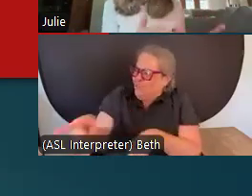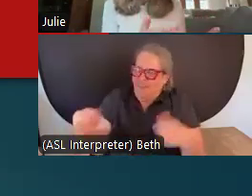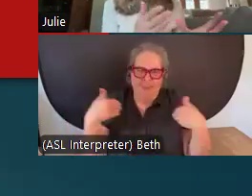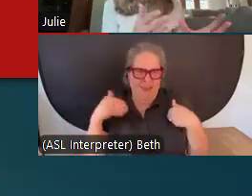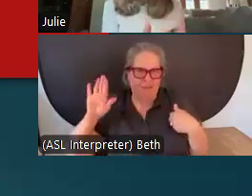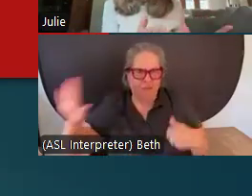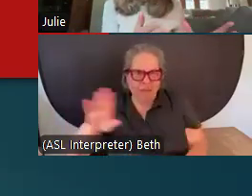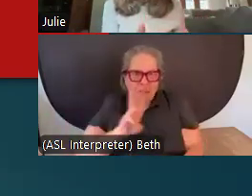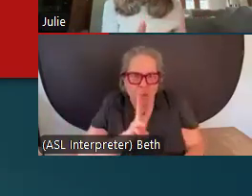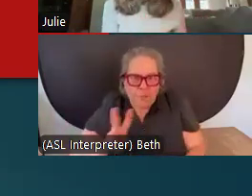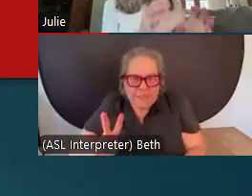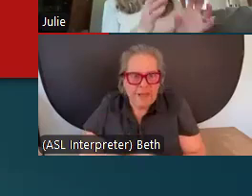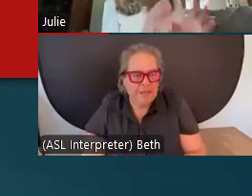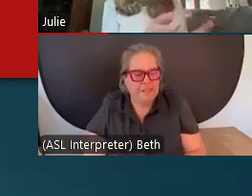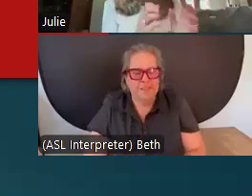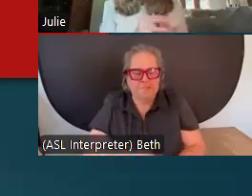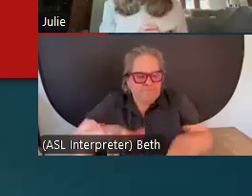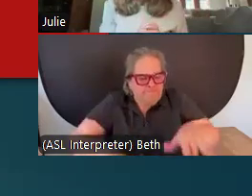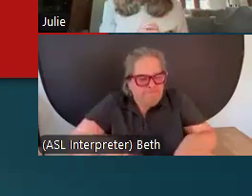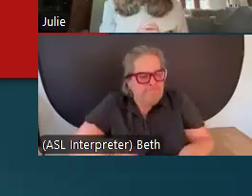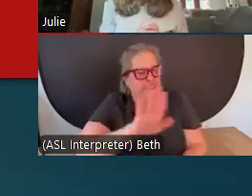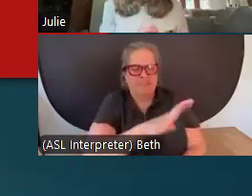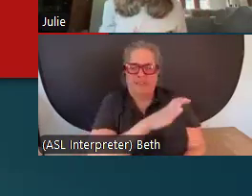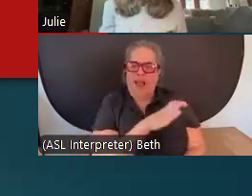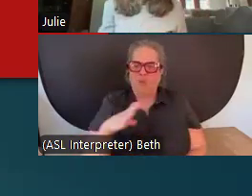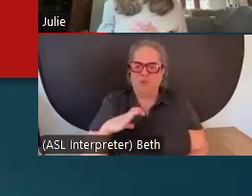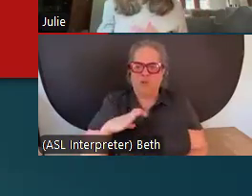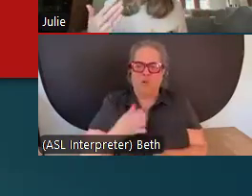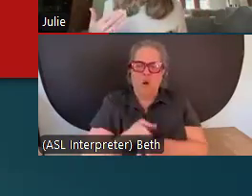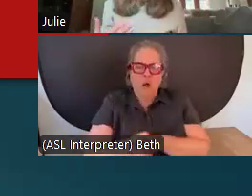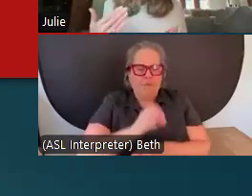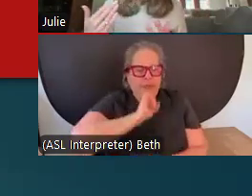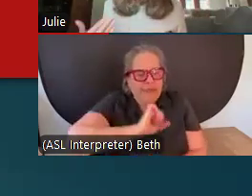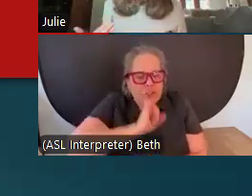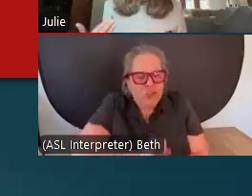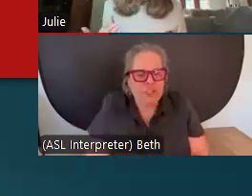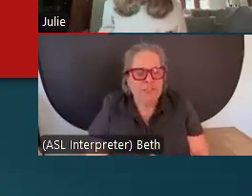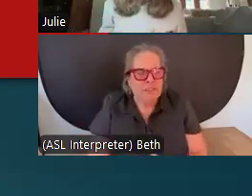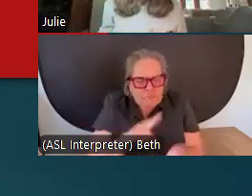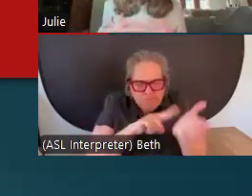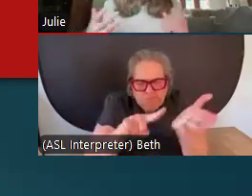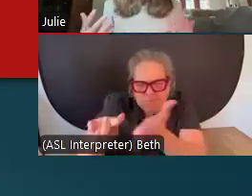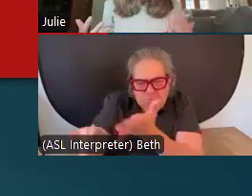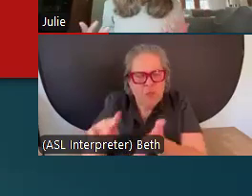Go to an aging service access point, find out what resources they have. Call and ask.